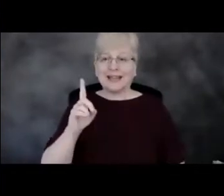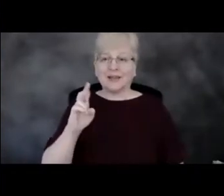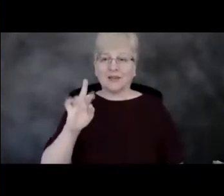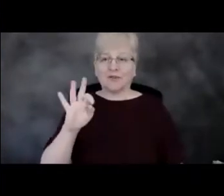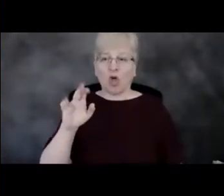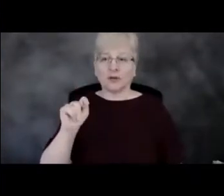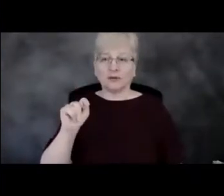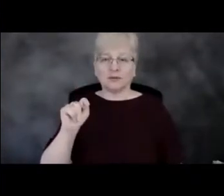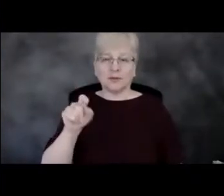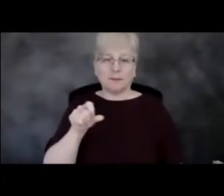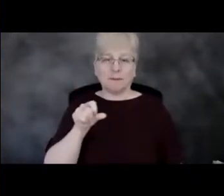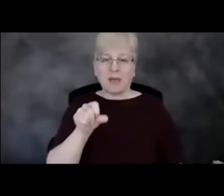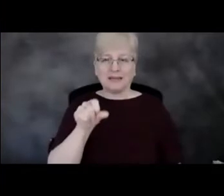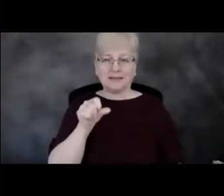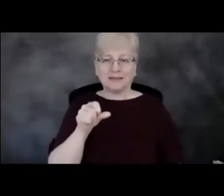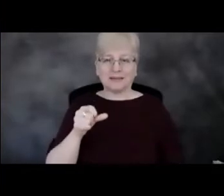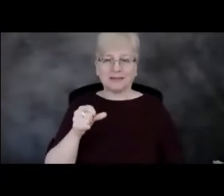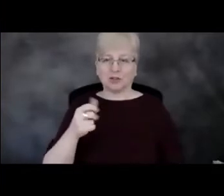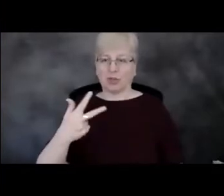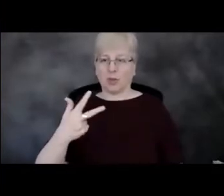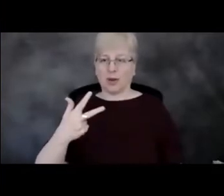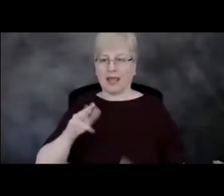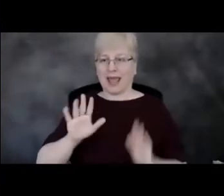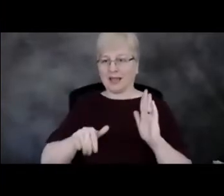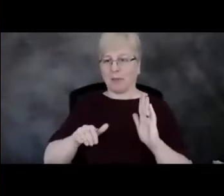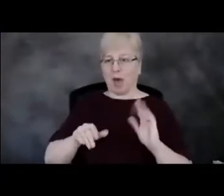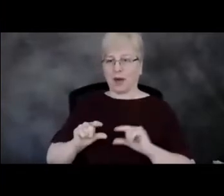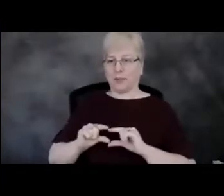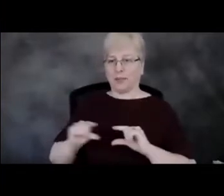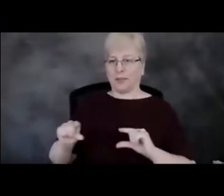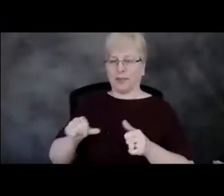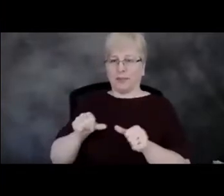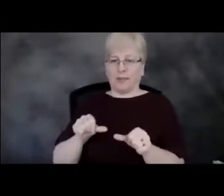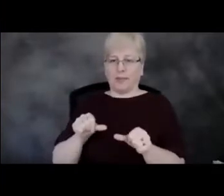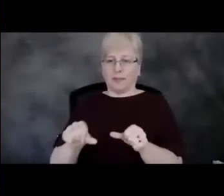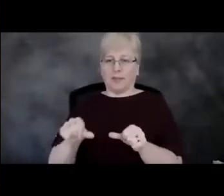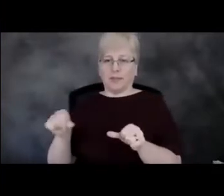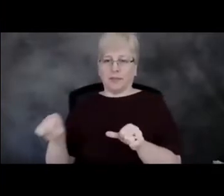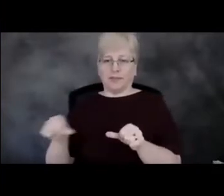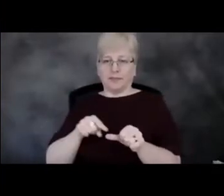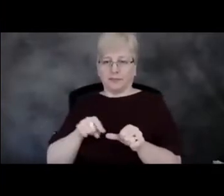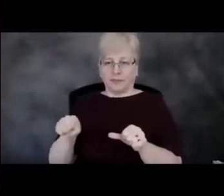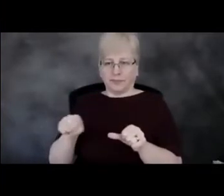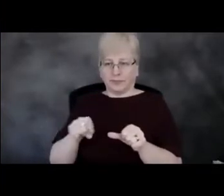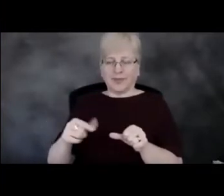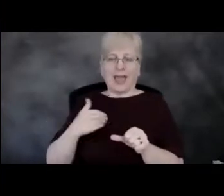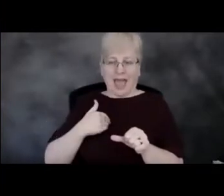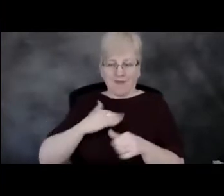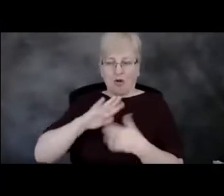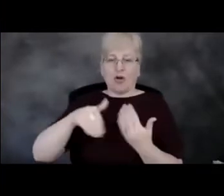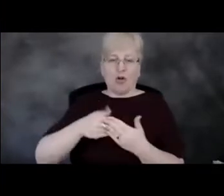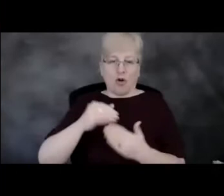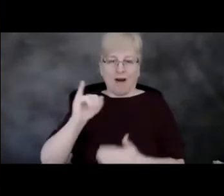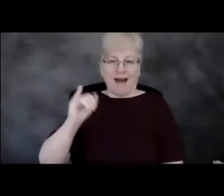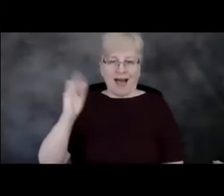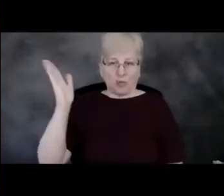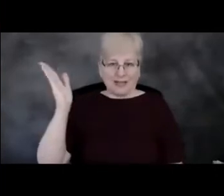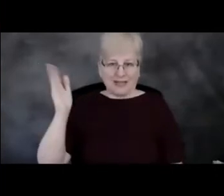follow with every iPresentation. 16:55:57 Let's go back here and take a look